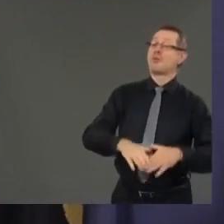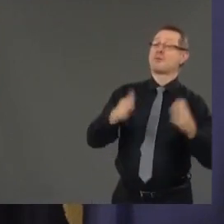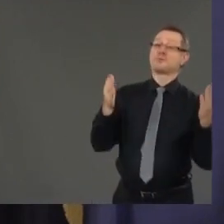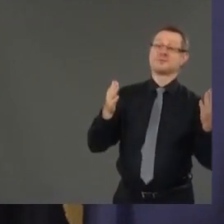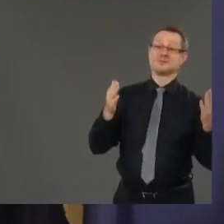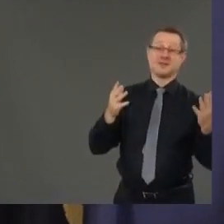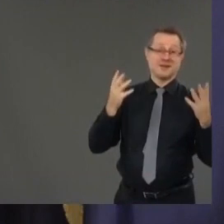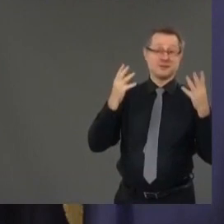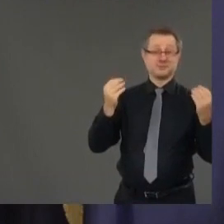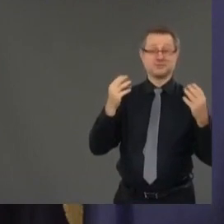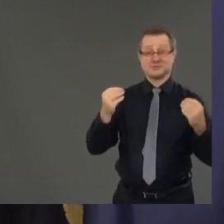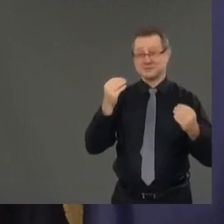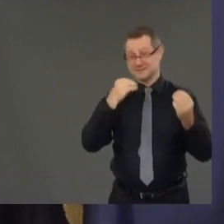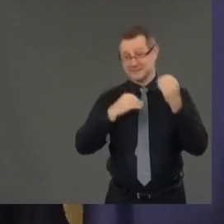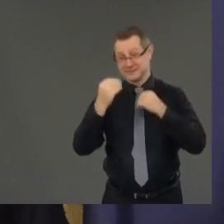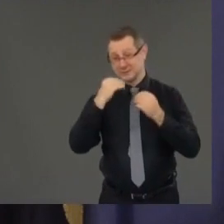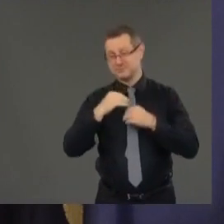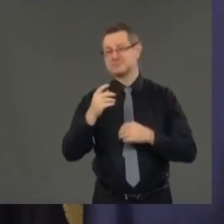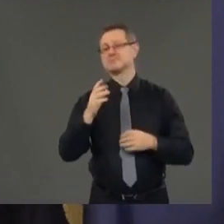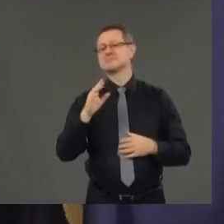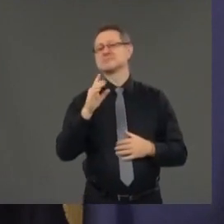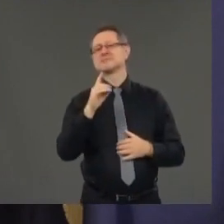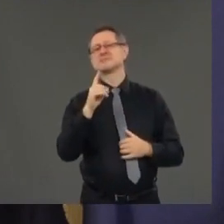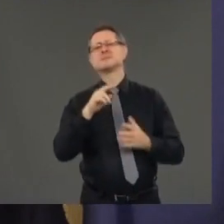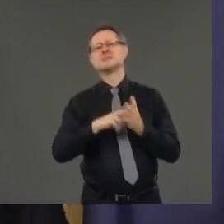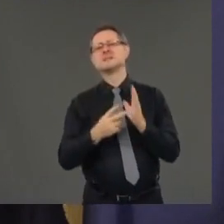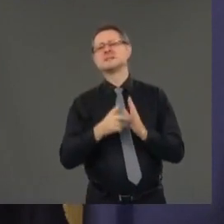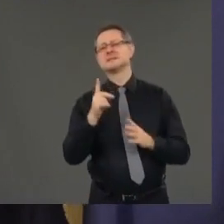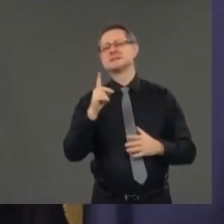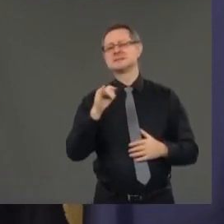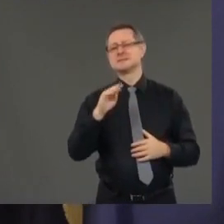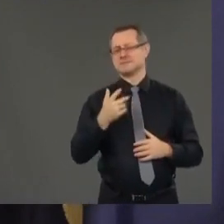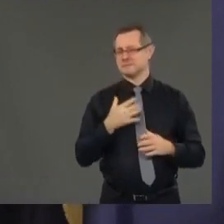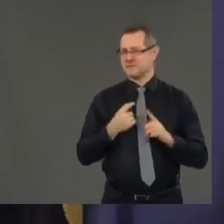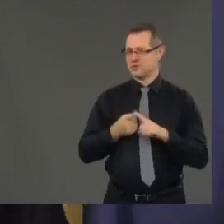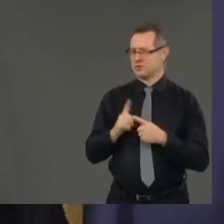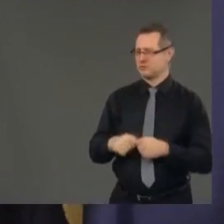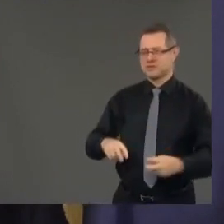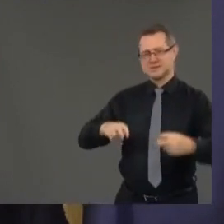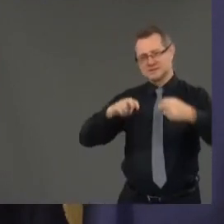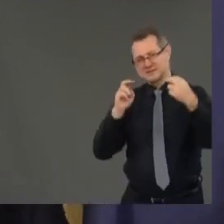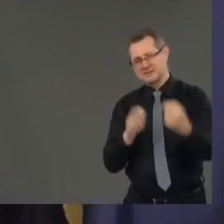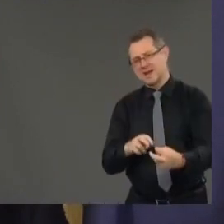HAVE FOOD AVAILABLE.